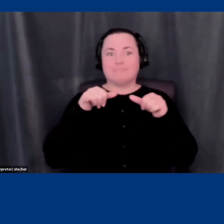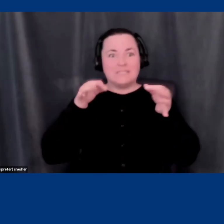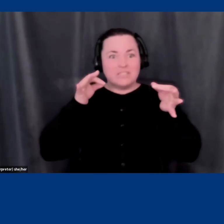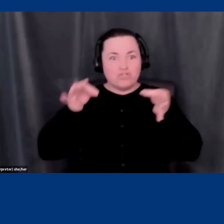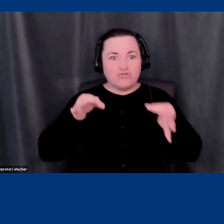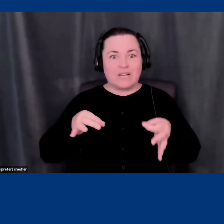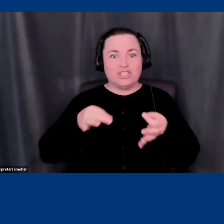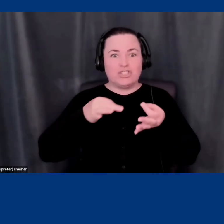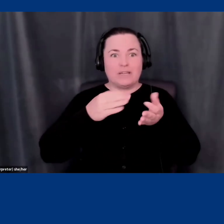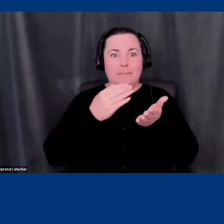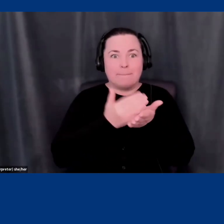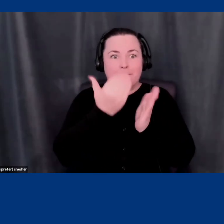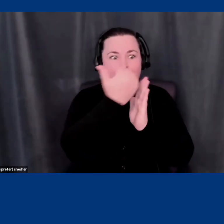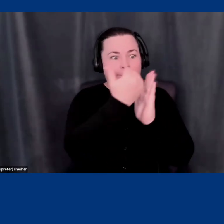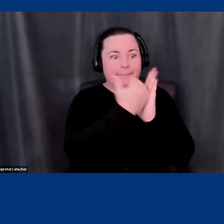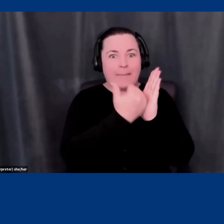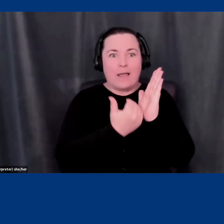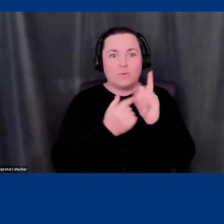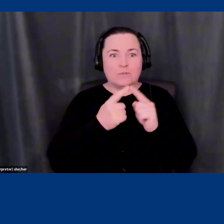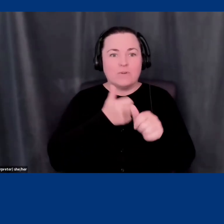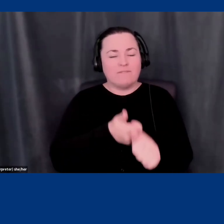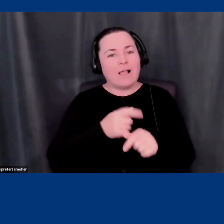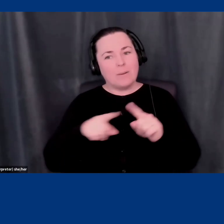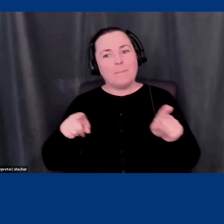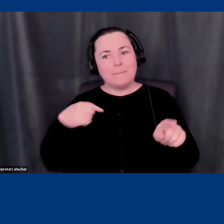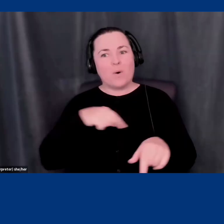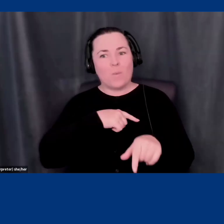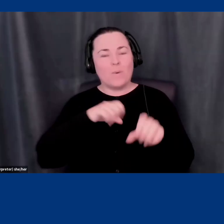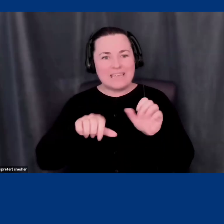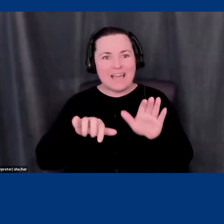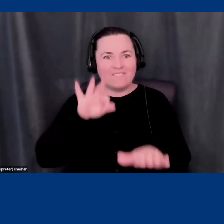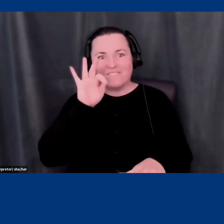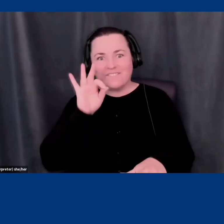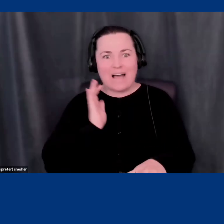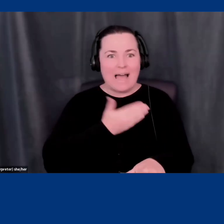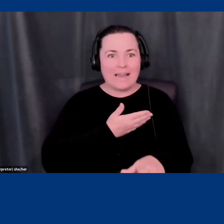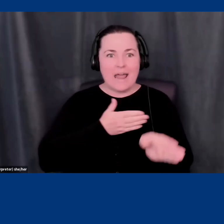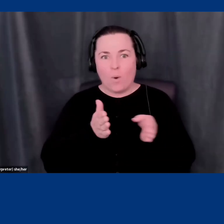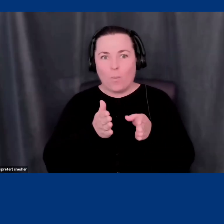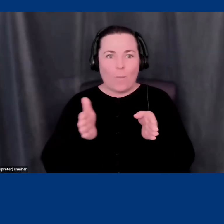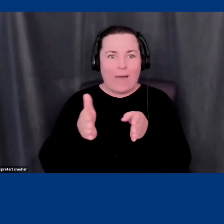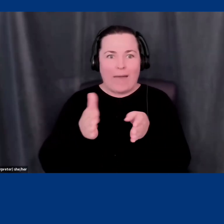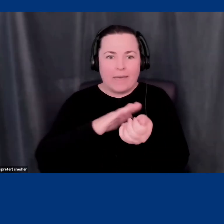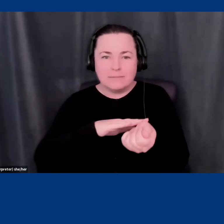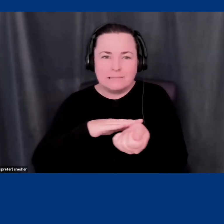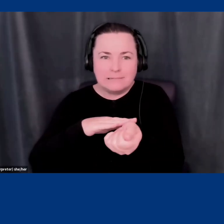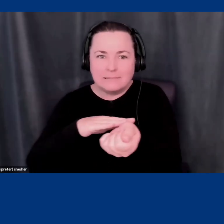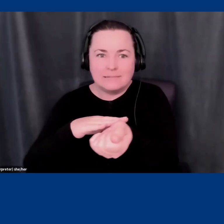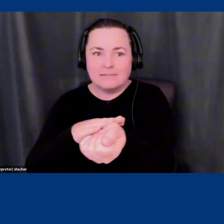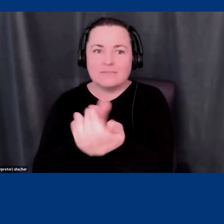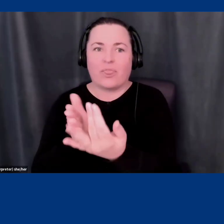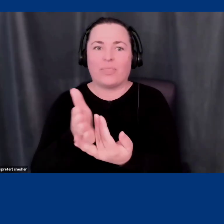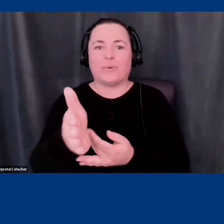And in the related to sort of finding our way through, I'm wondering, Taylor,